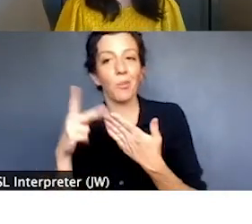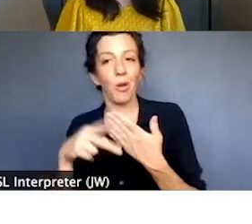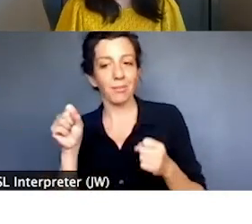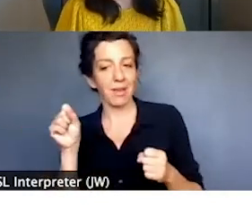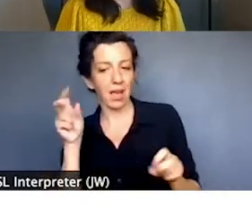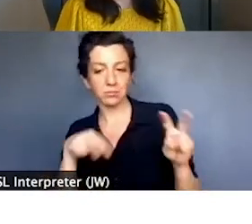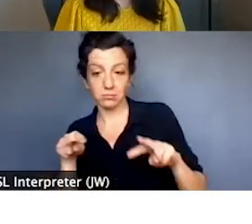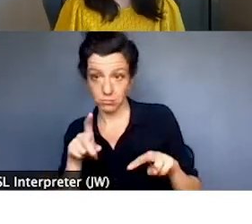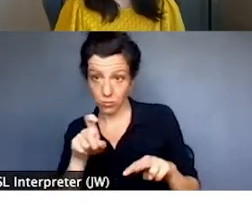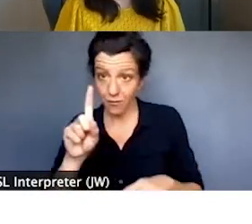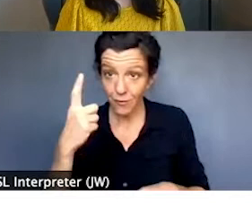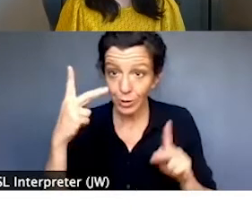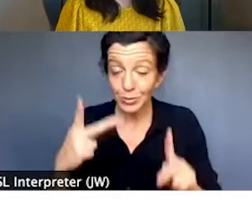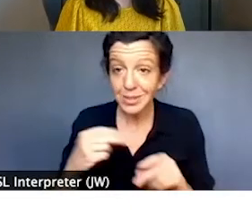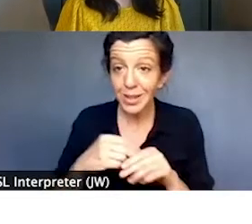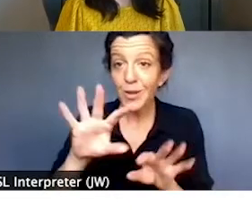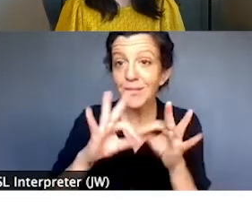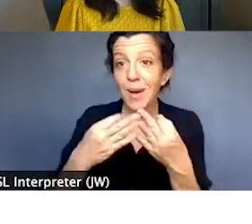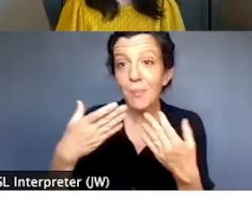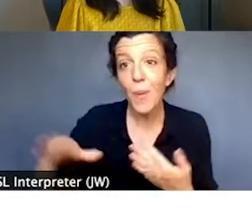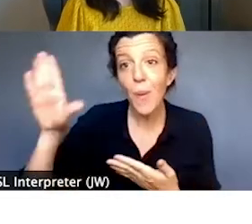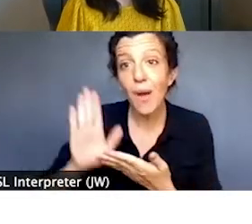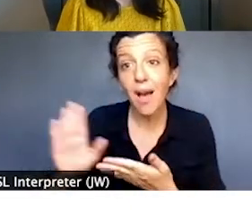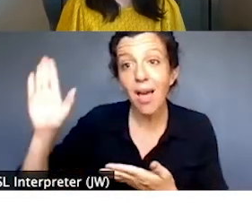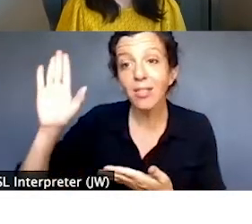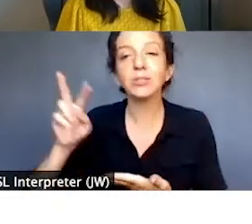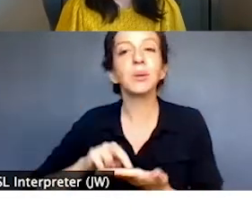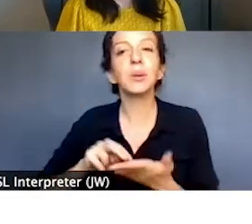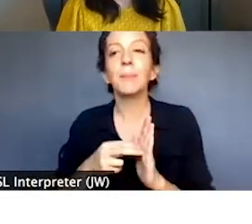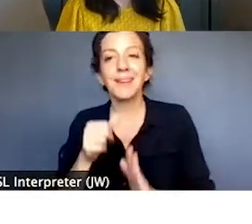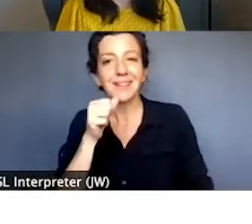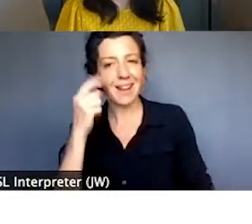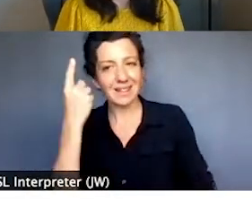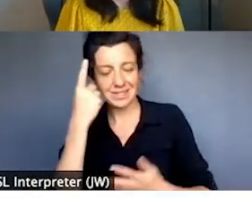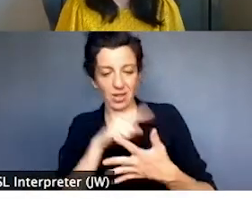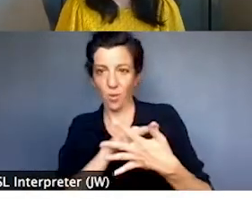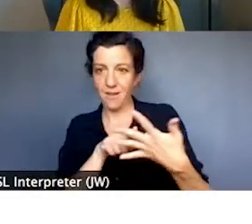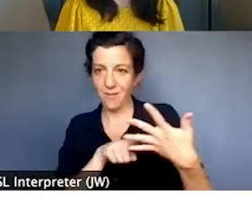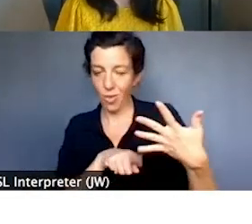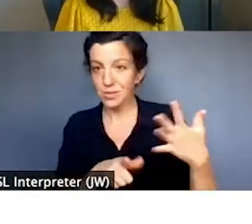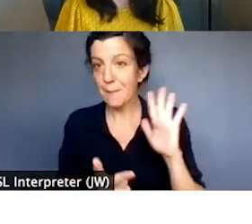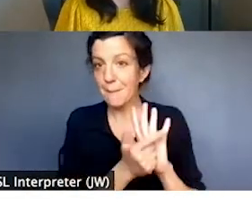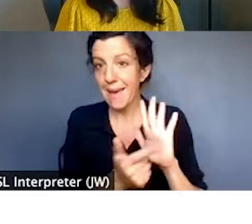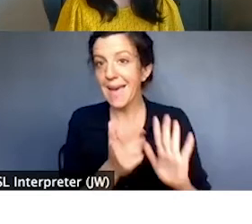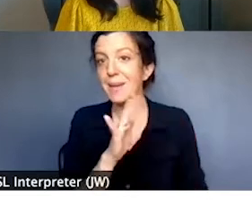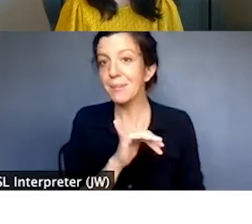to consider the five characteristics -- race, sex, color, ethnicity and national origin -- in public education, public contracting,